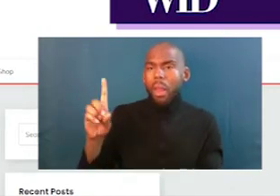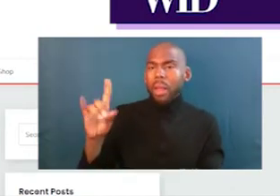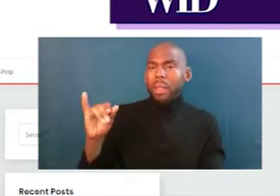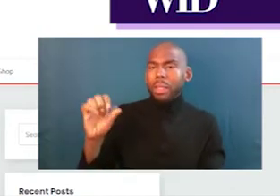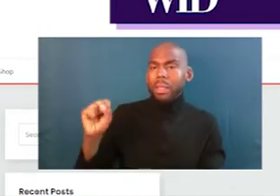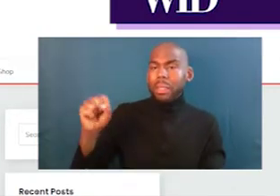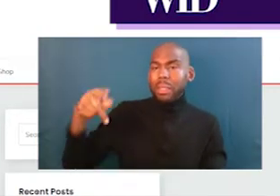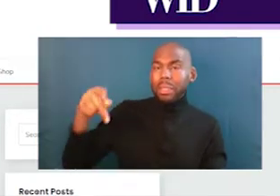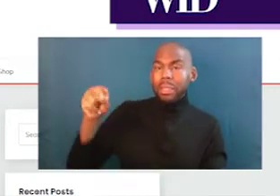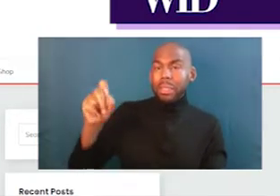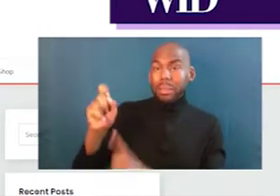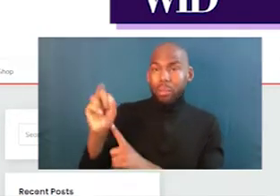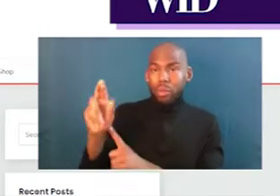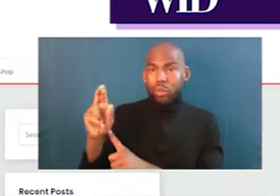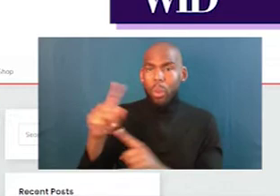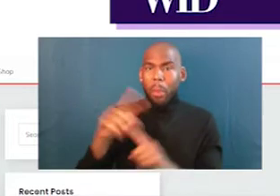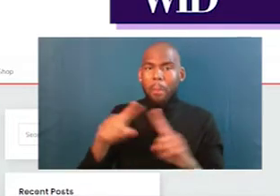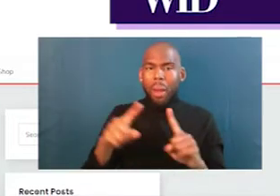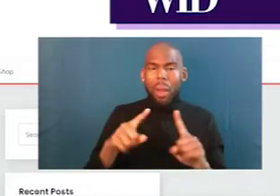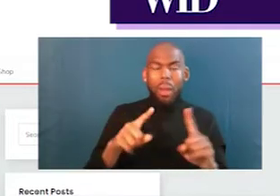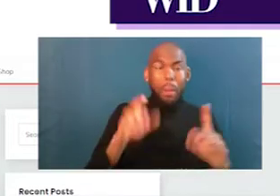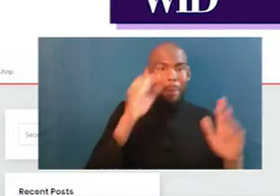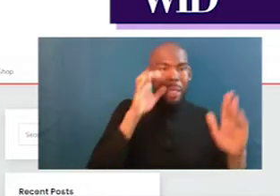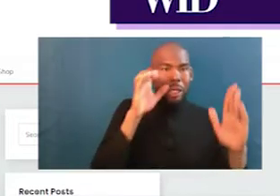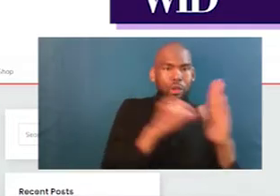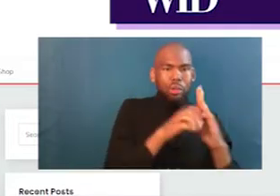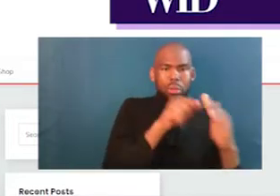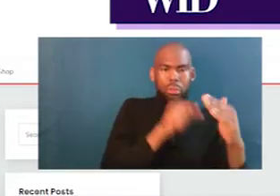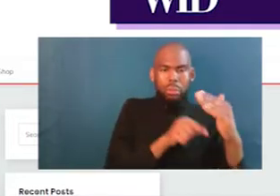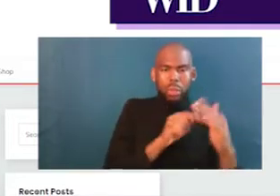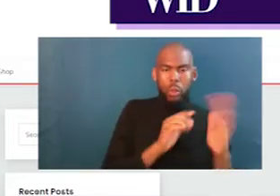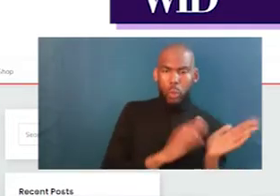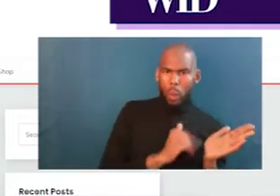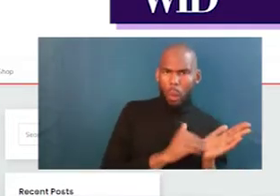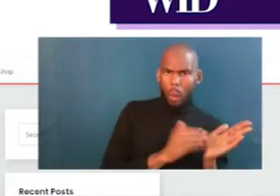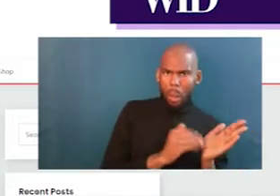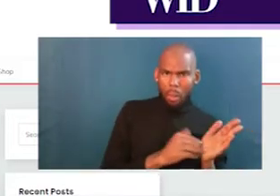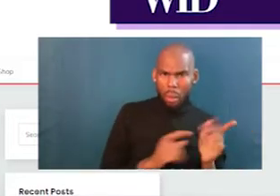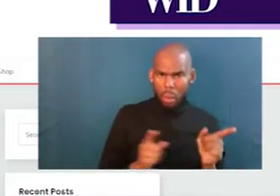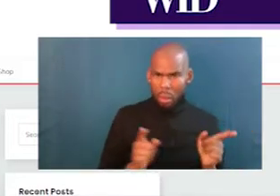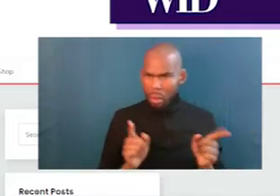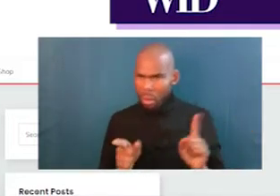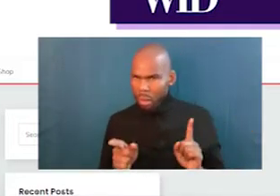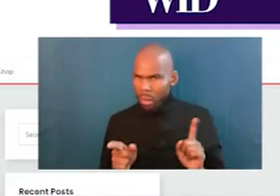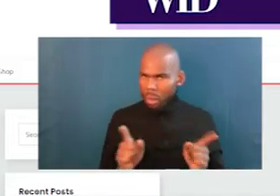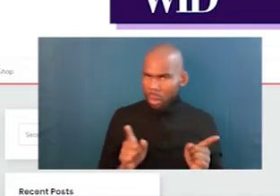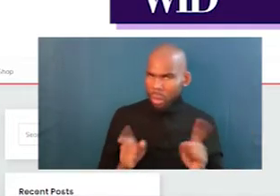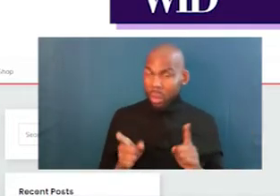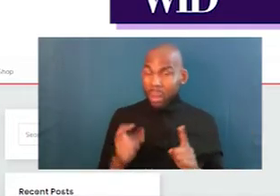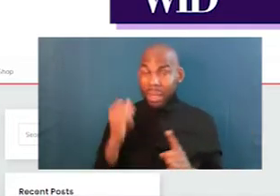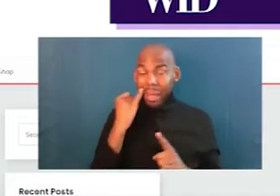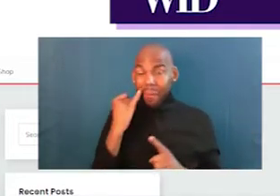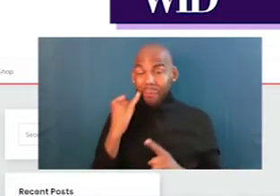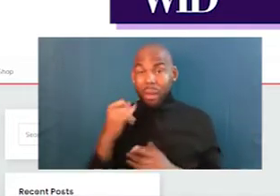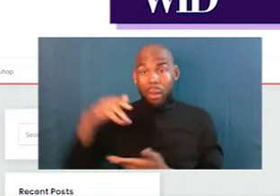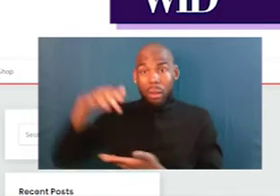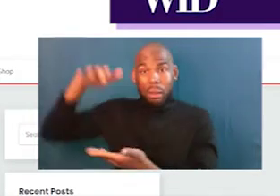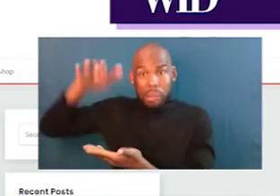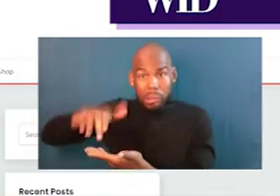label of the picture was soap. So you didn't know whether it was a soap dispenser or just